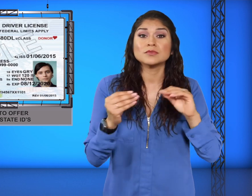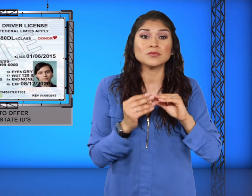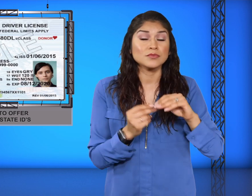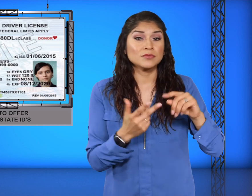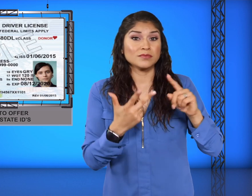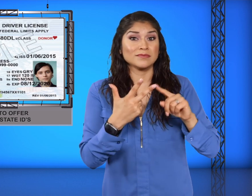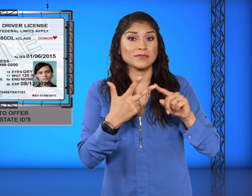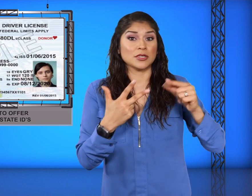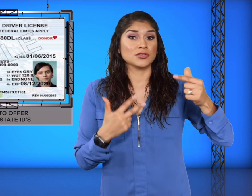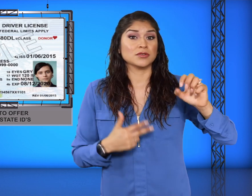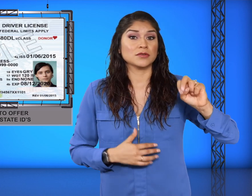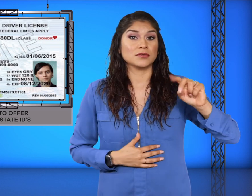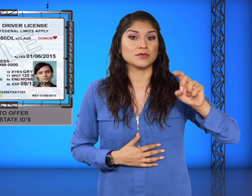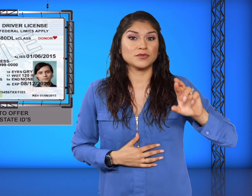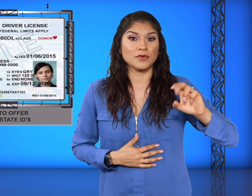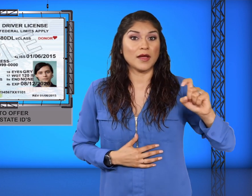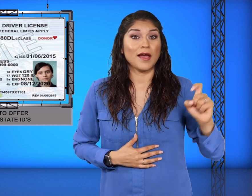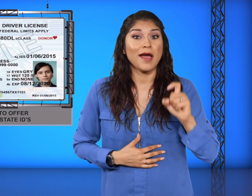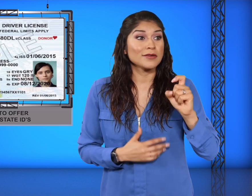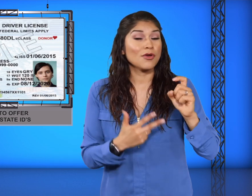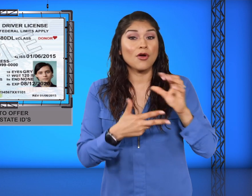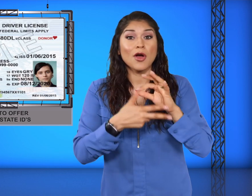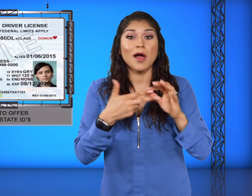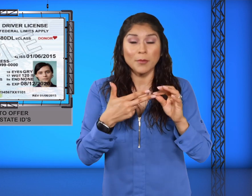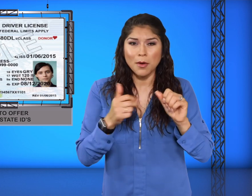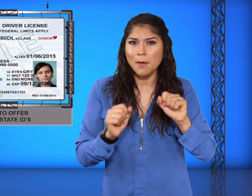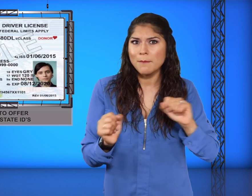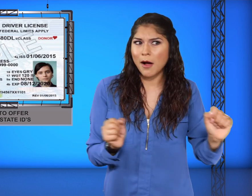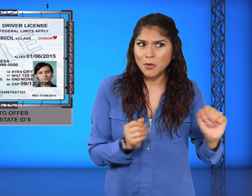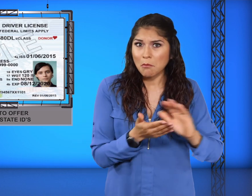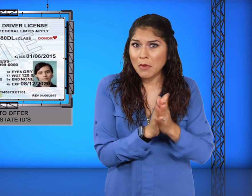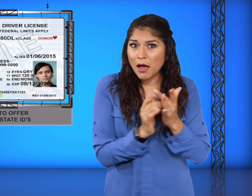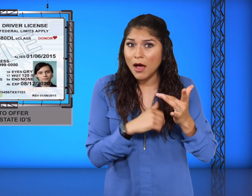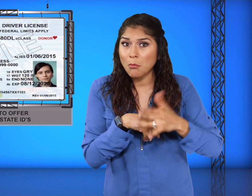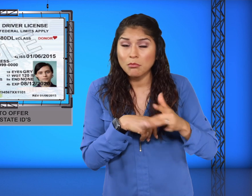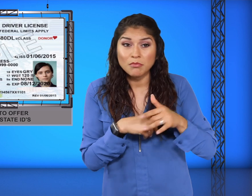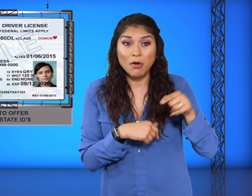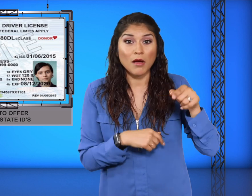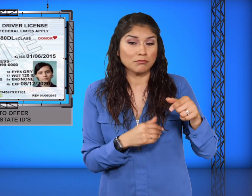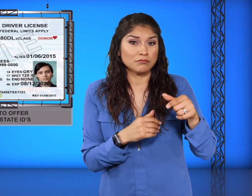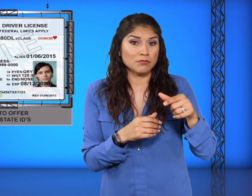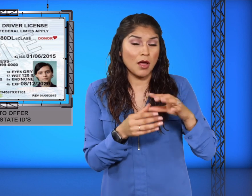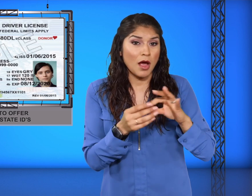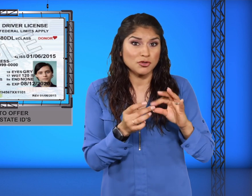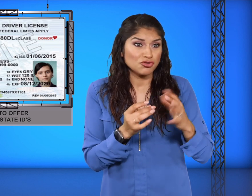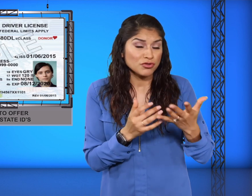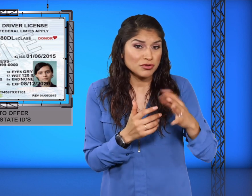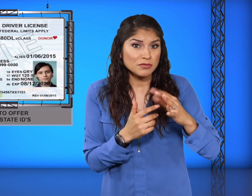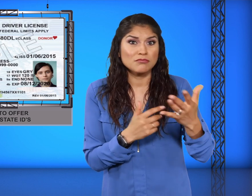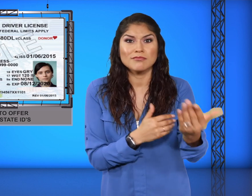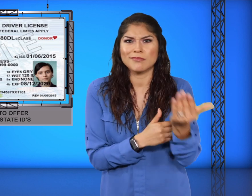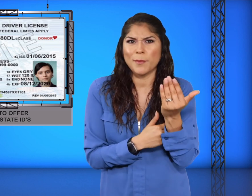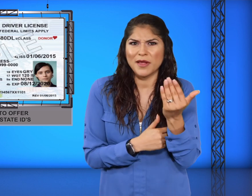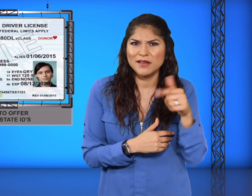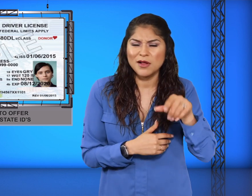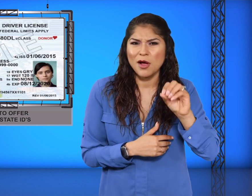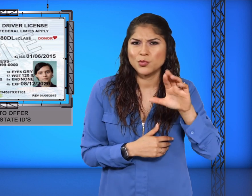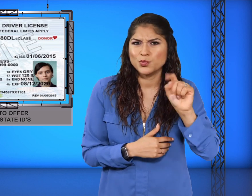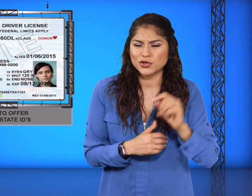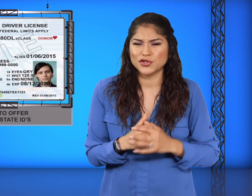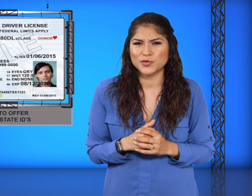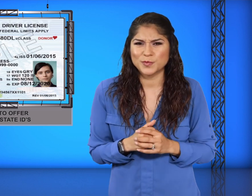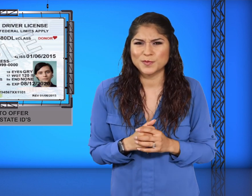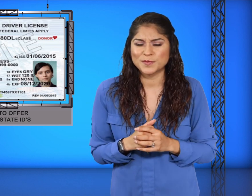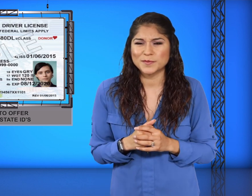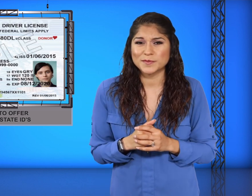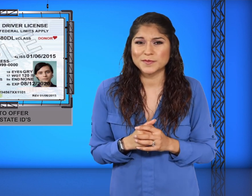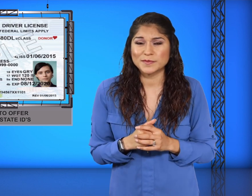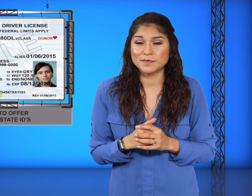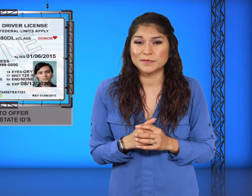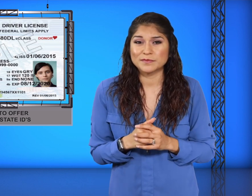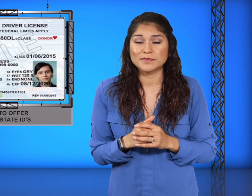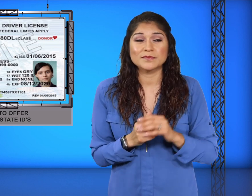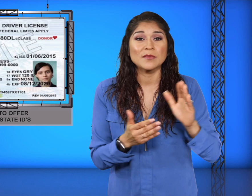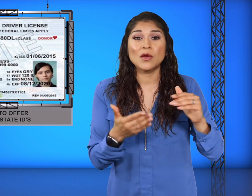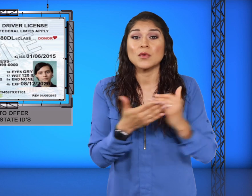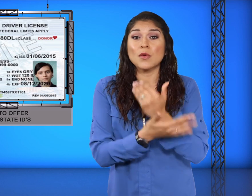Officials say the gender X option could be implemented as soon as October.